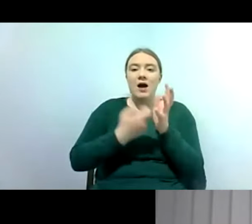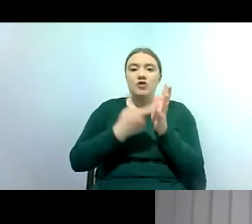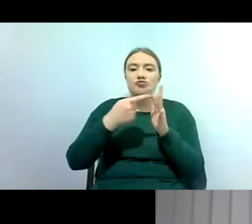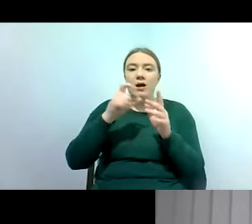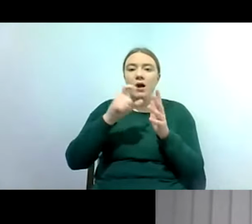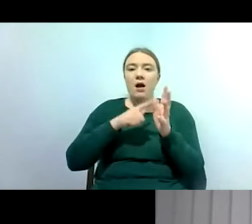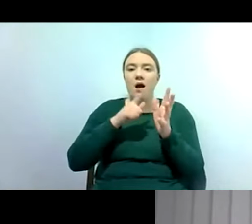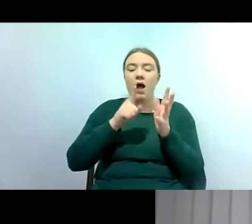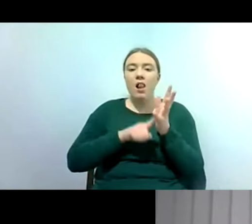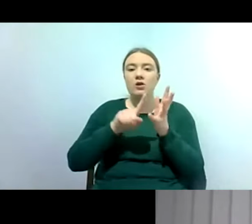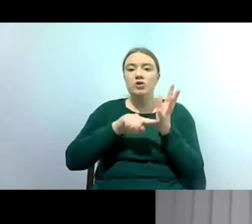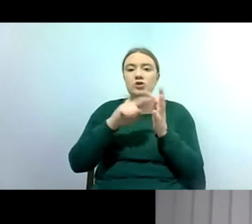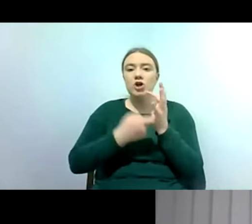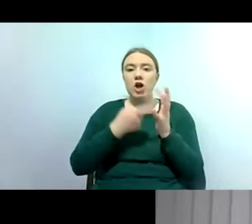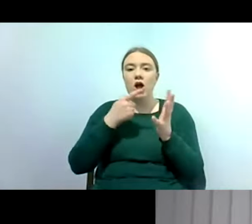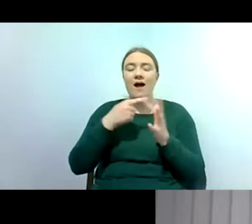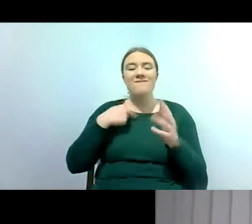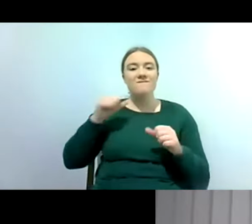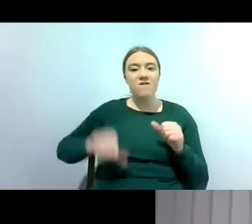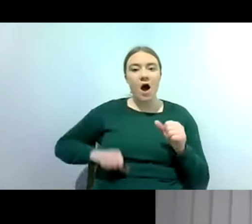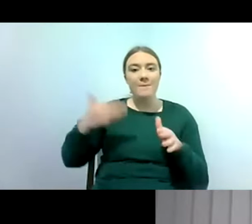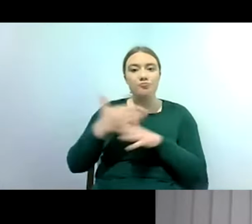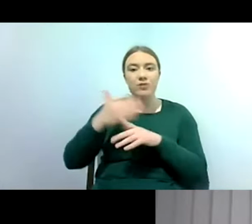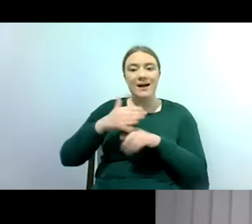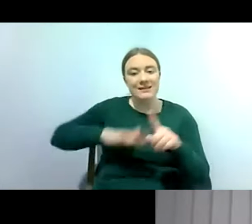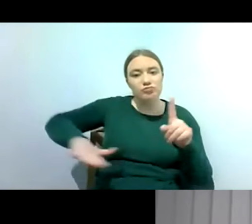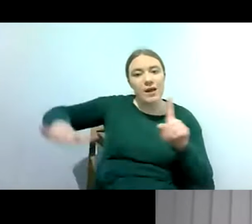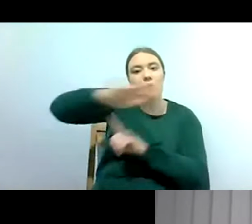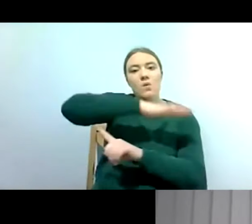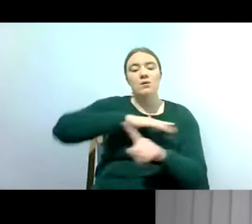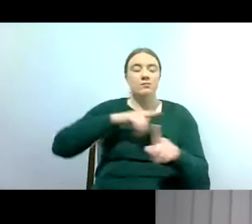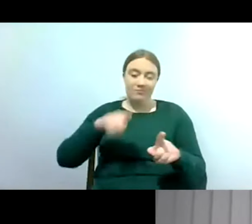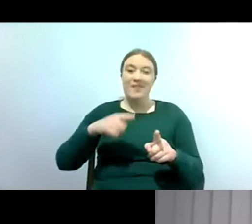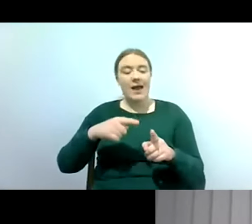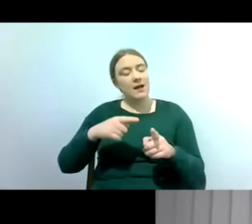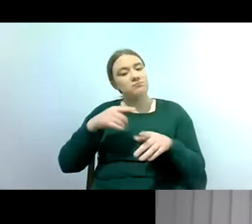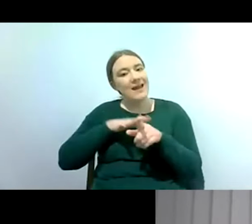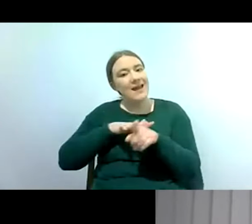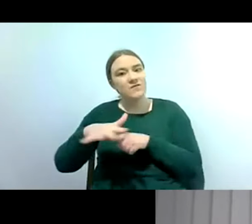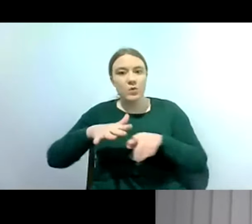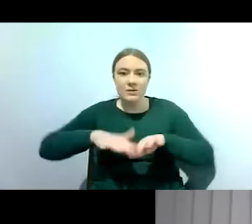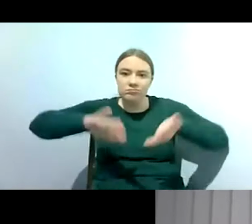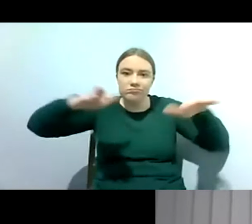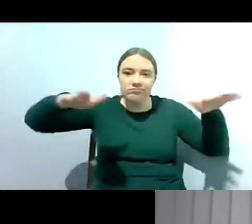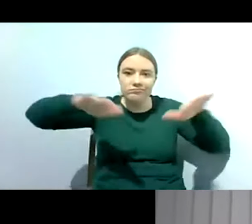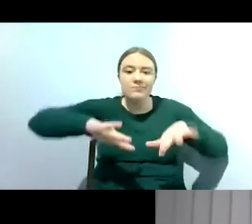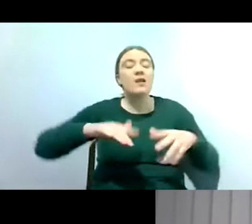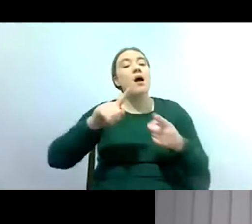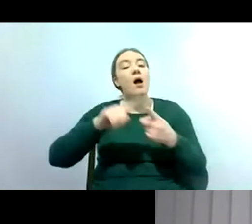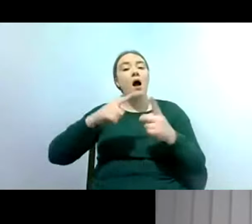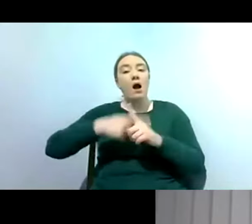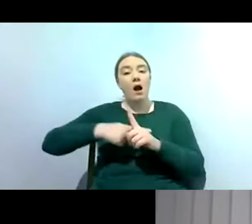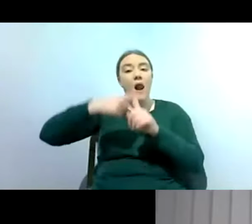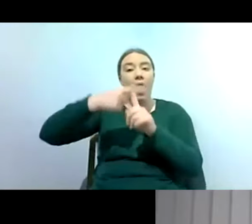which might be affecting um recruitments and exchanging climates as well um in in